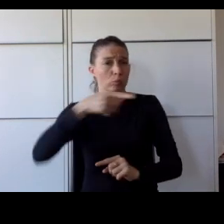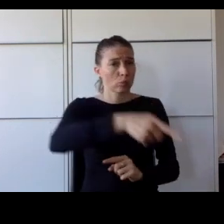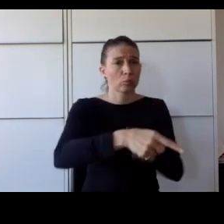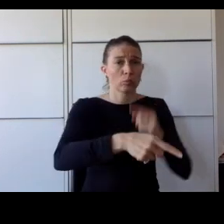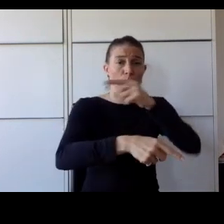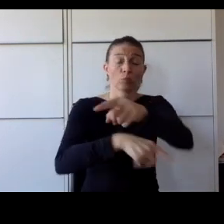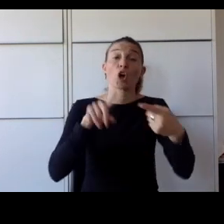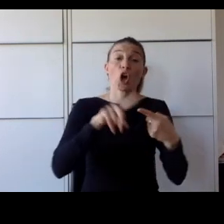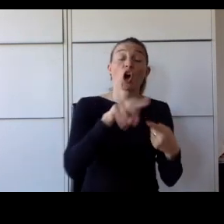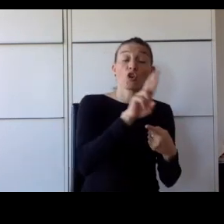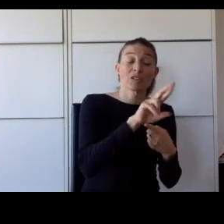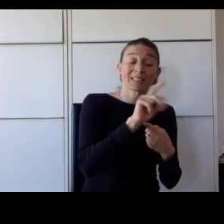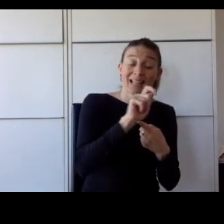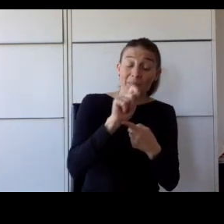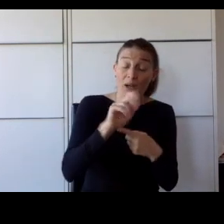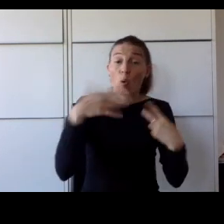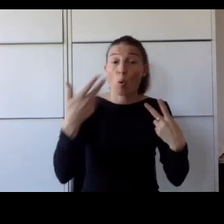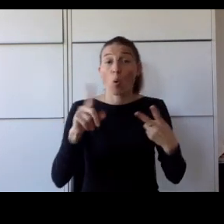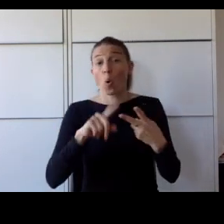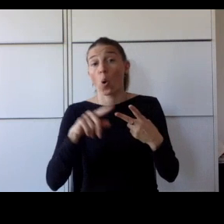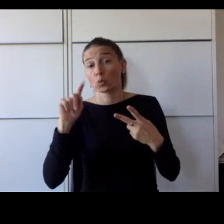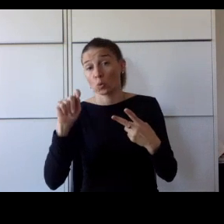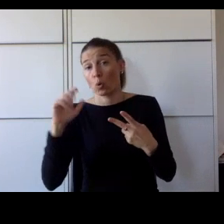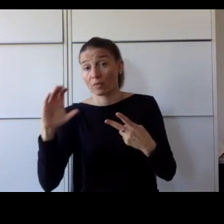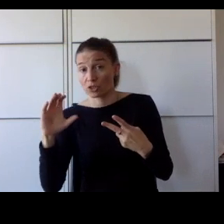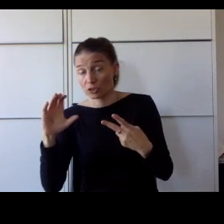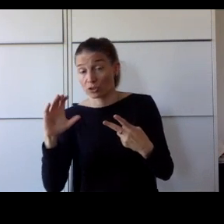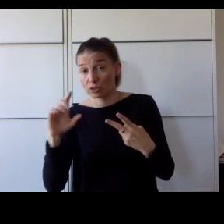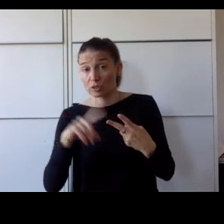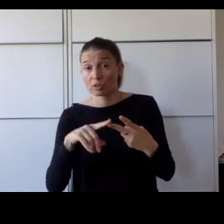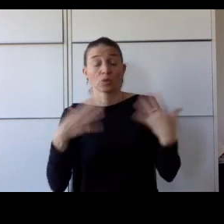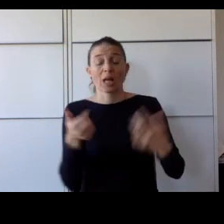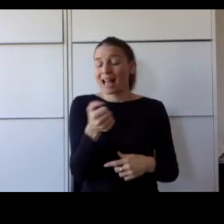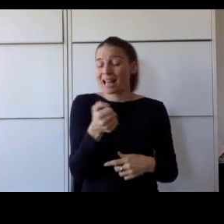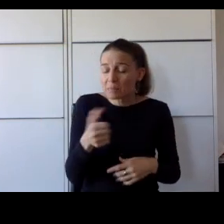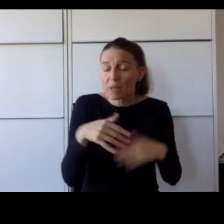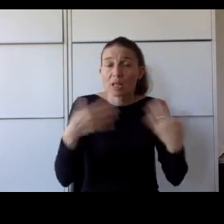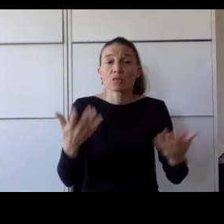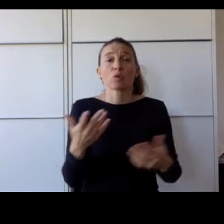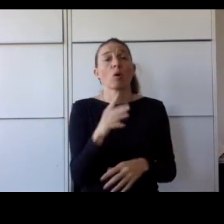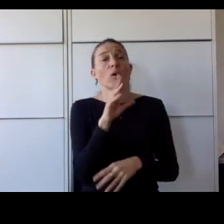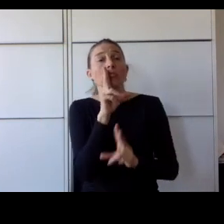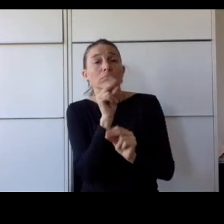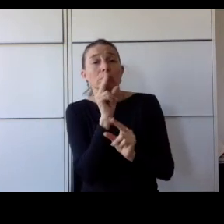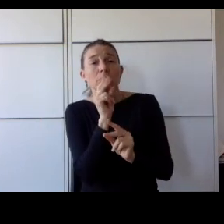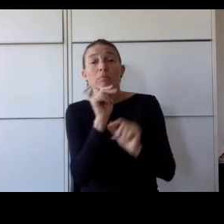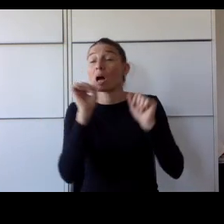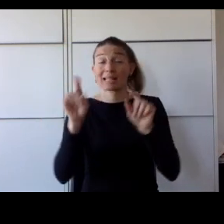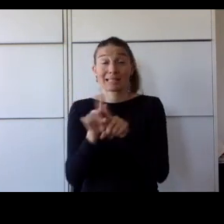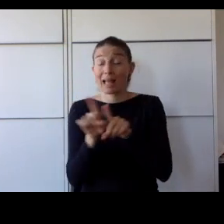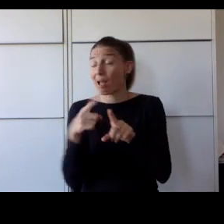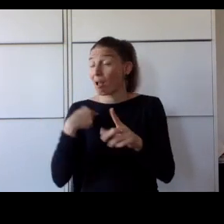or by total conversation. So like SMS or voice calls that you can call anyone in the world, we want these services